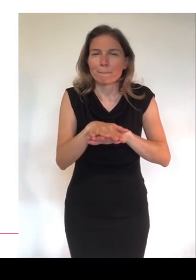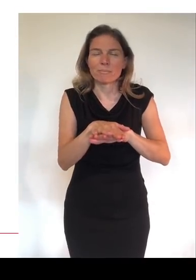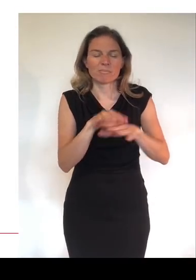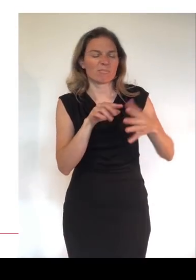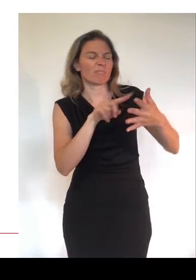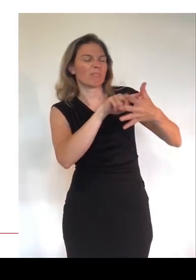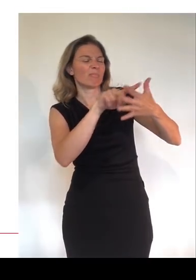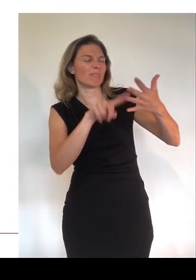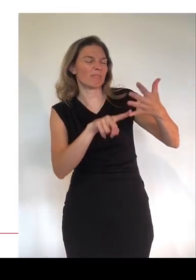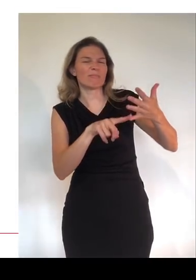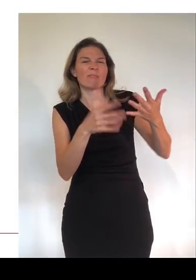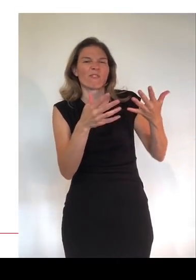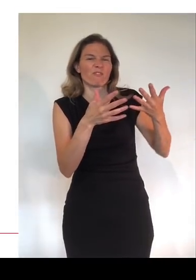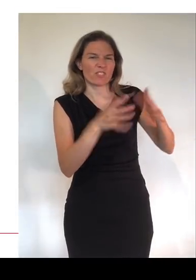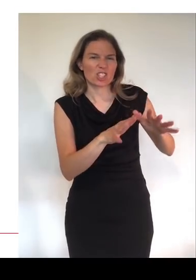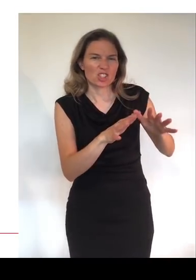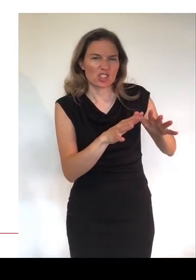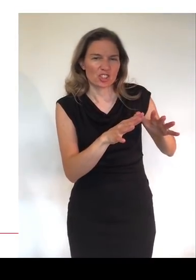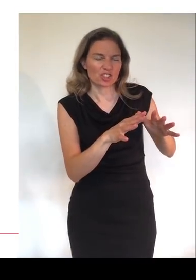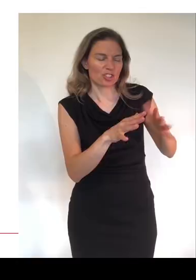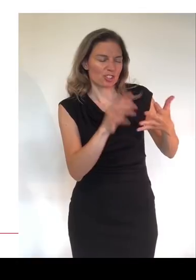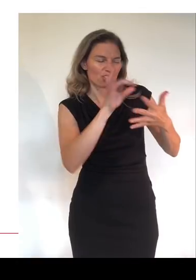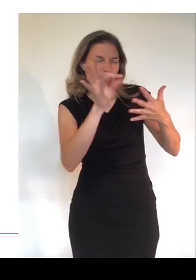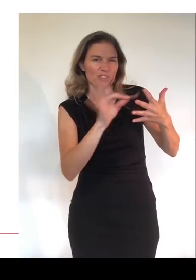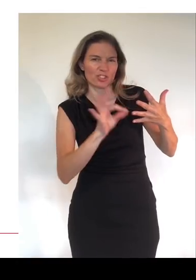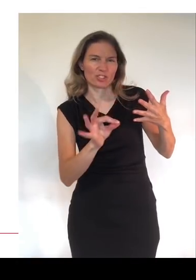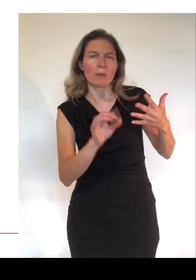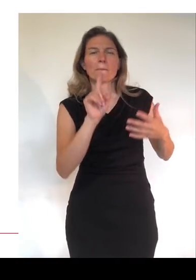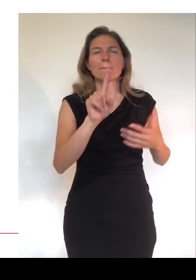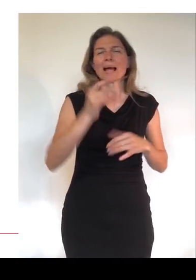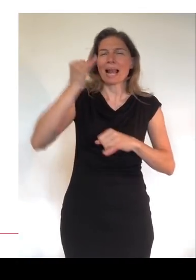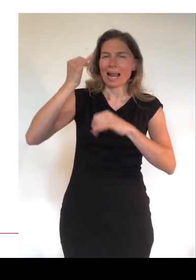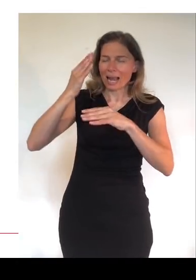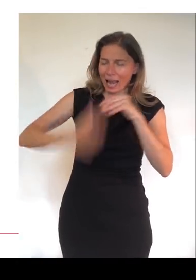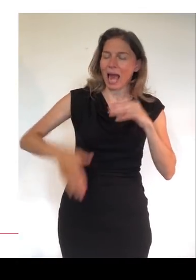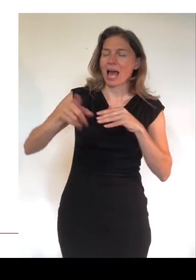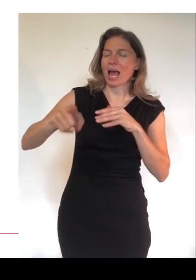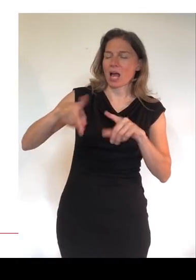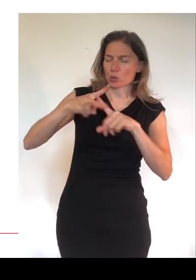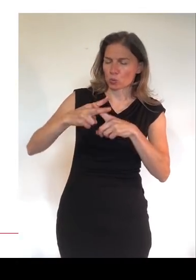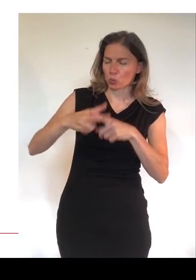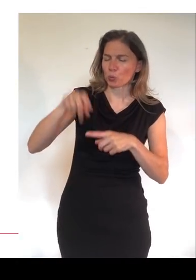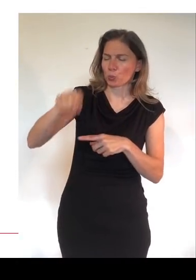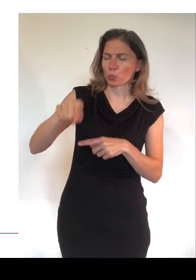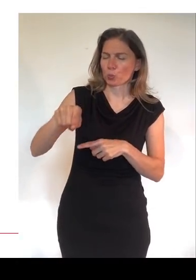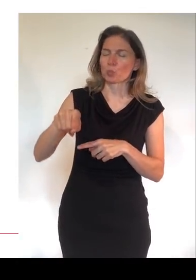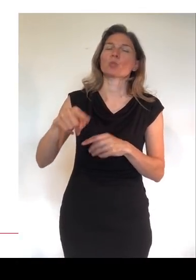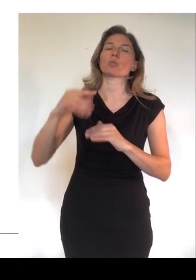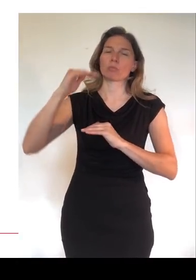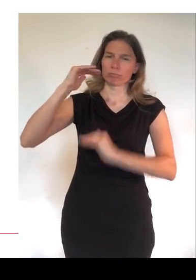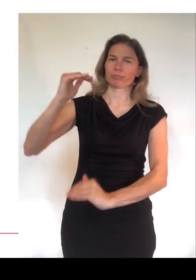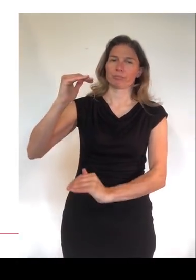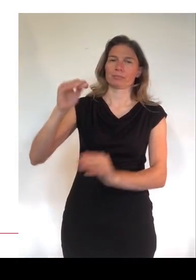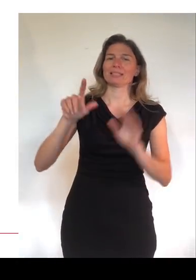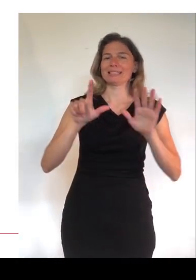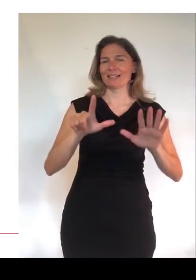that goes up to 78 but doesn't actually have those first items for example on